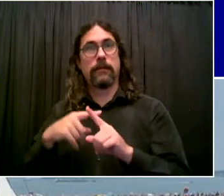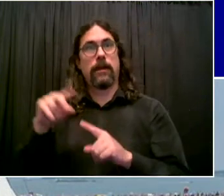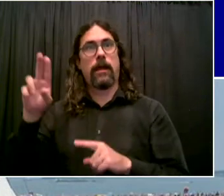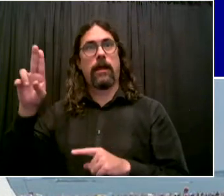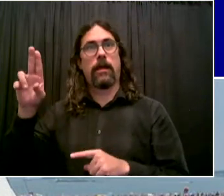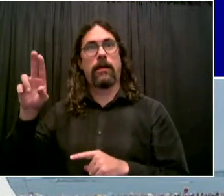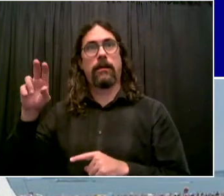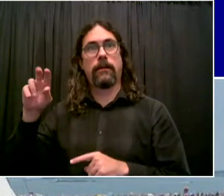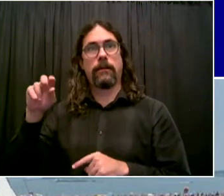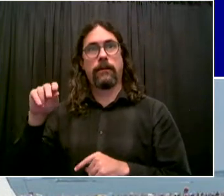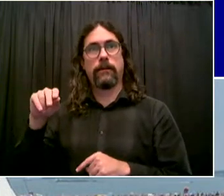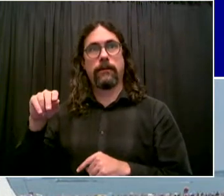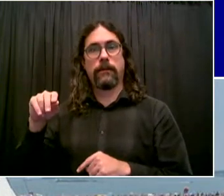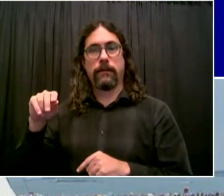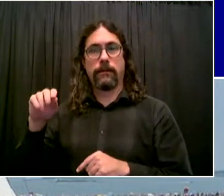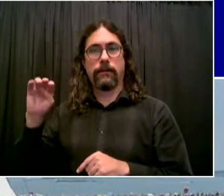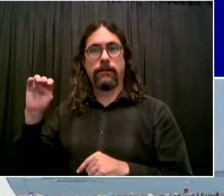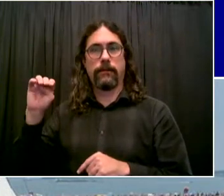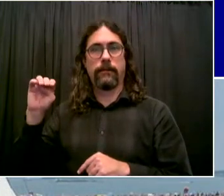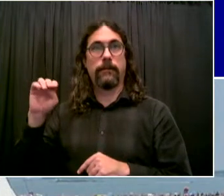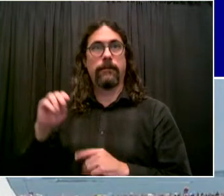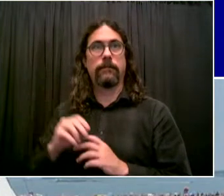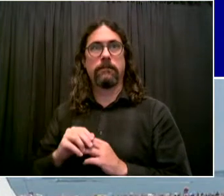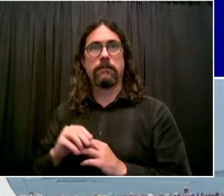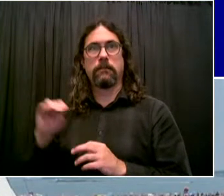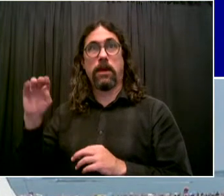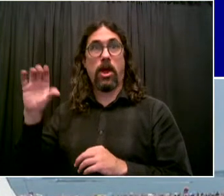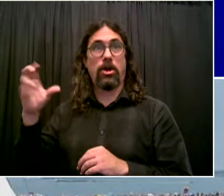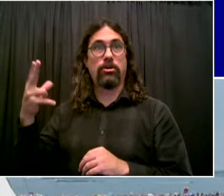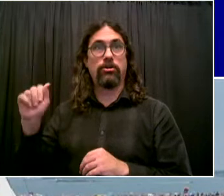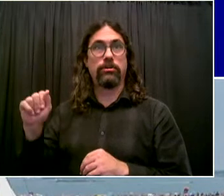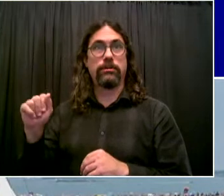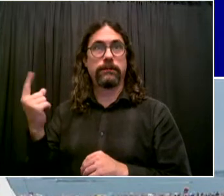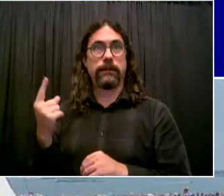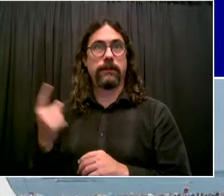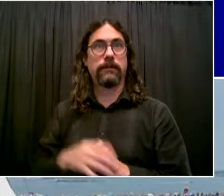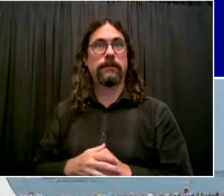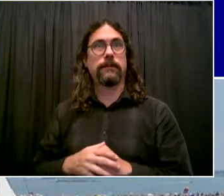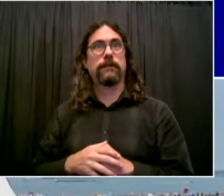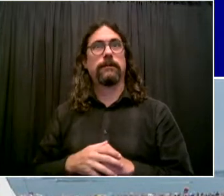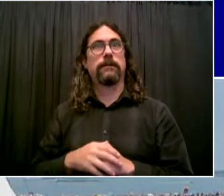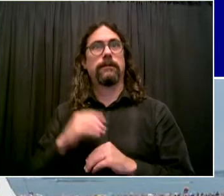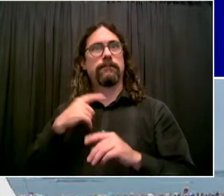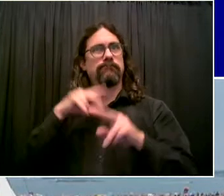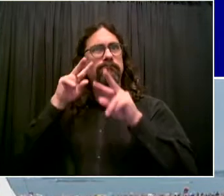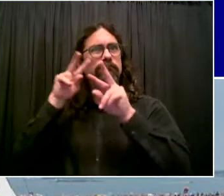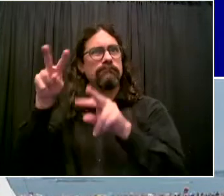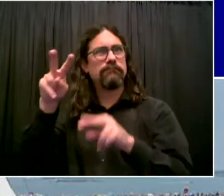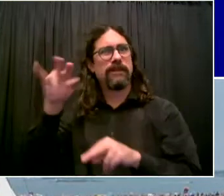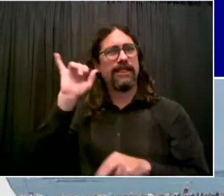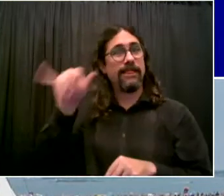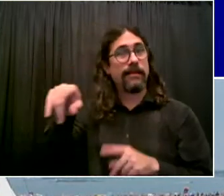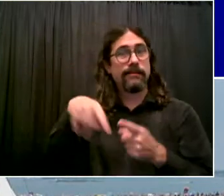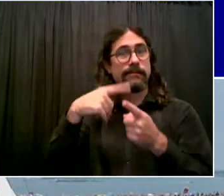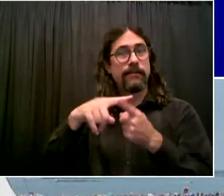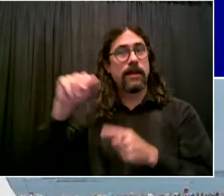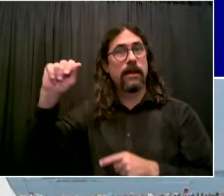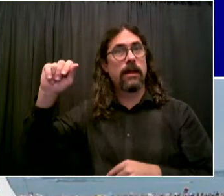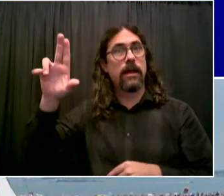FAVORITE MC. ANYWAY, I'M